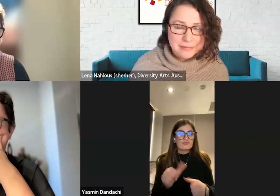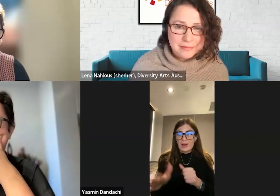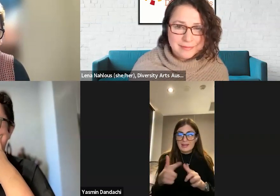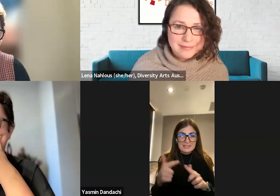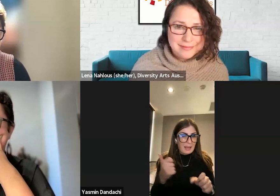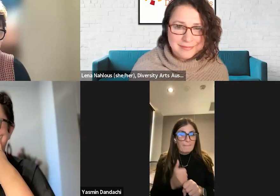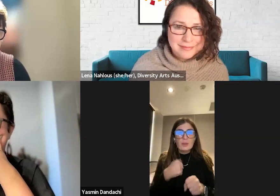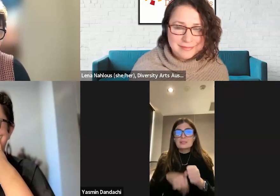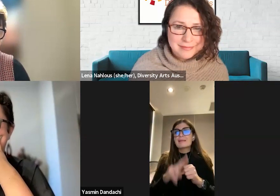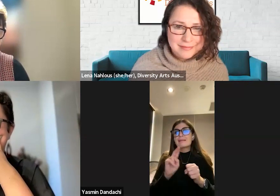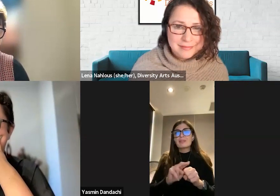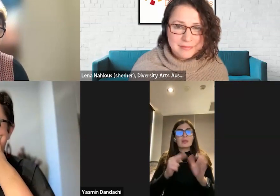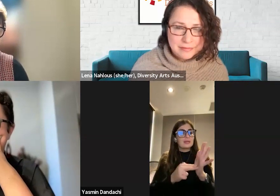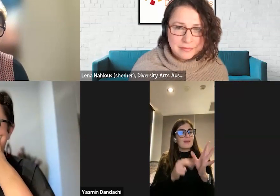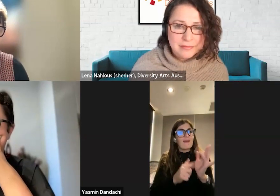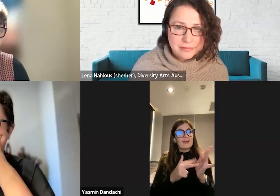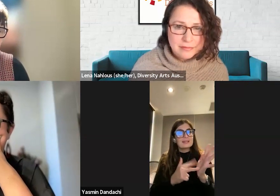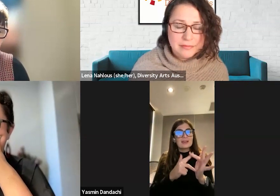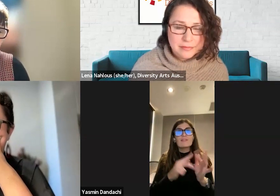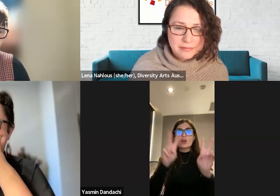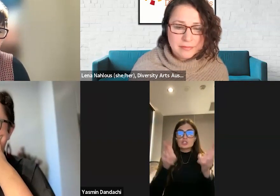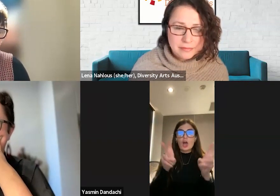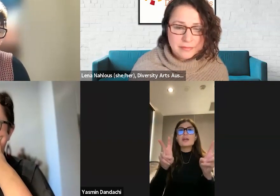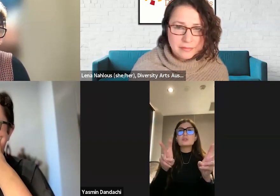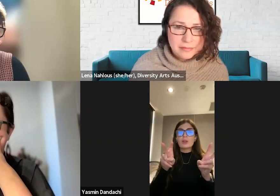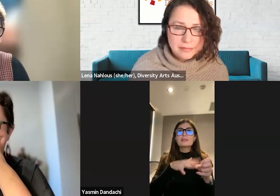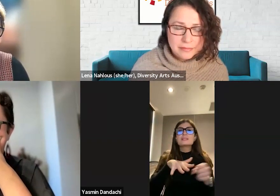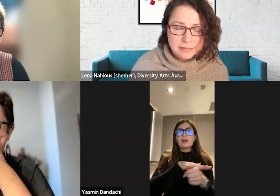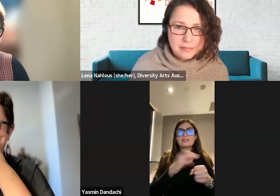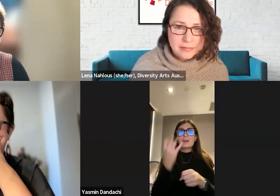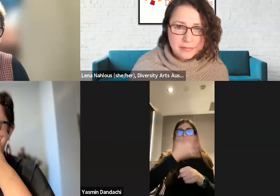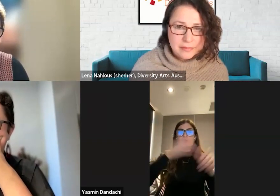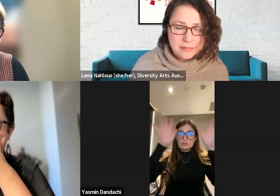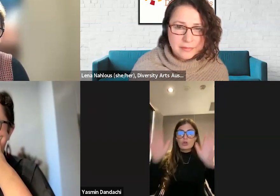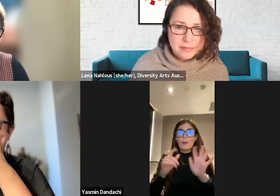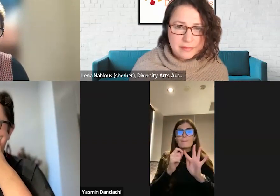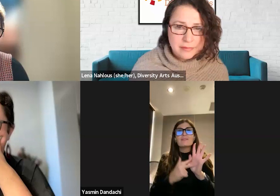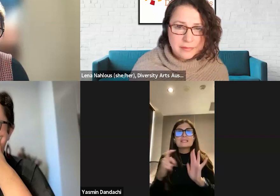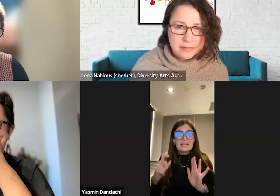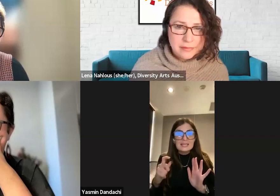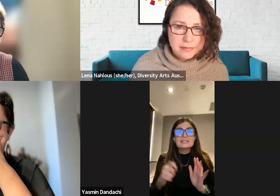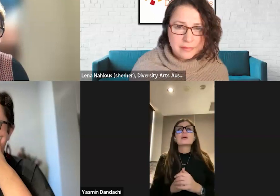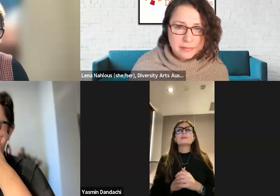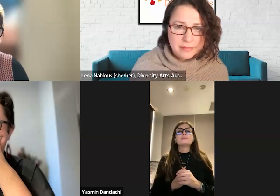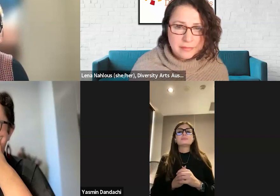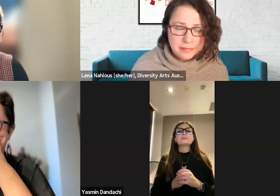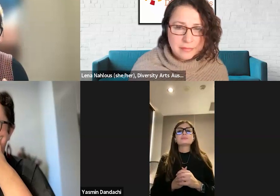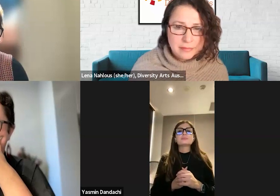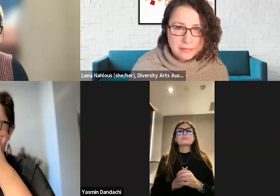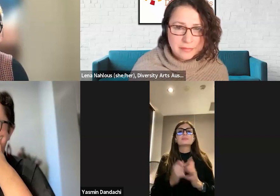space with Aboriginal and Torres Strait Islander PBCs, prescribed body corporates that you've got